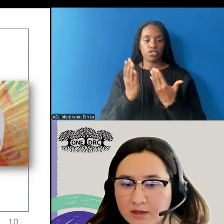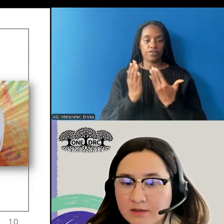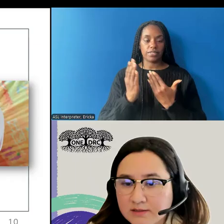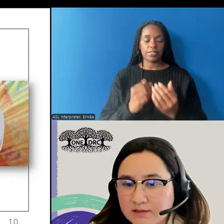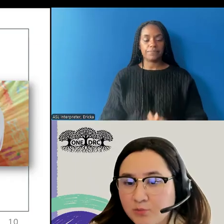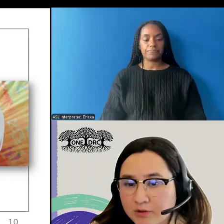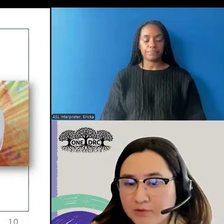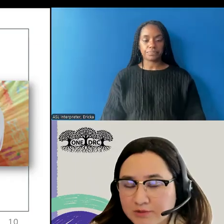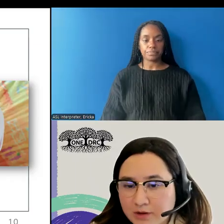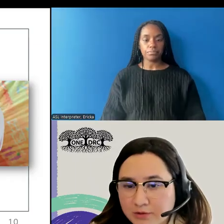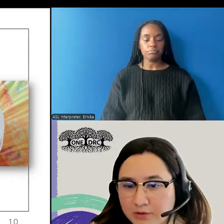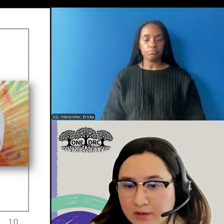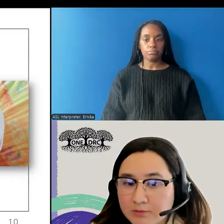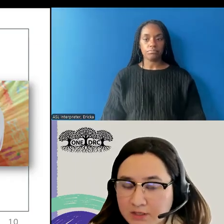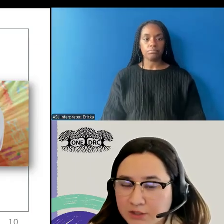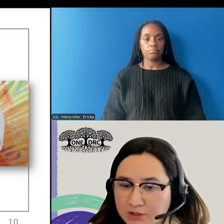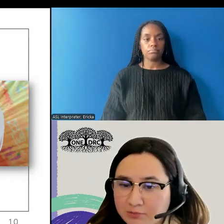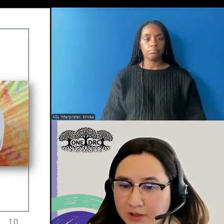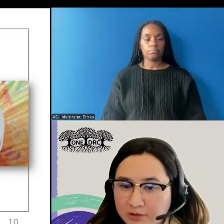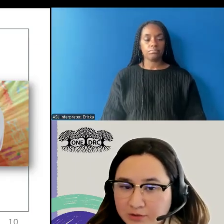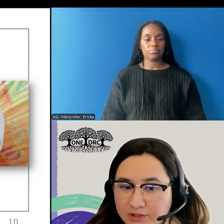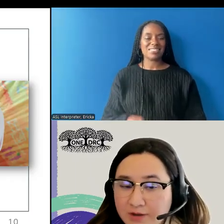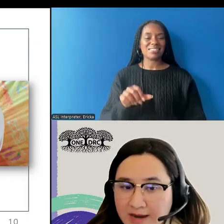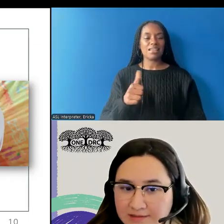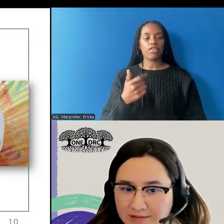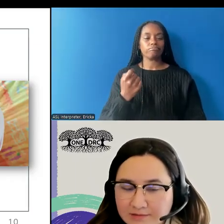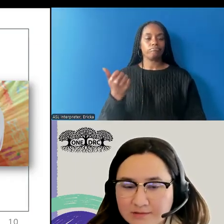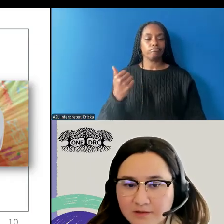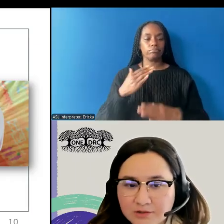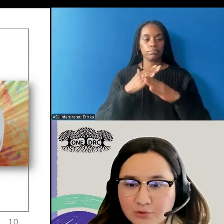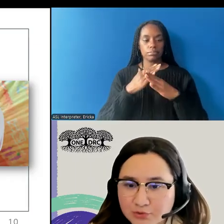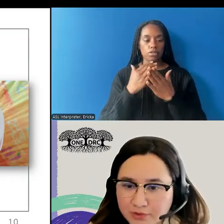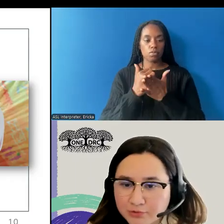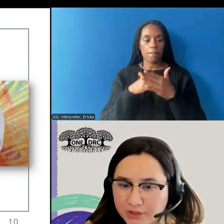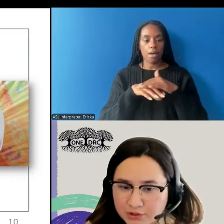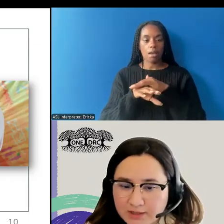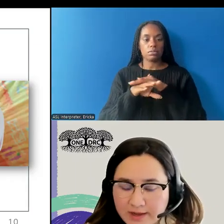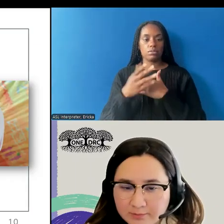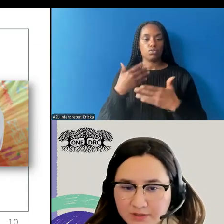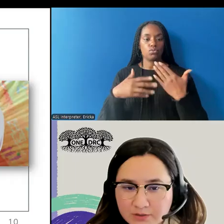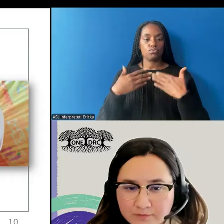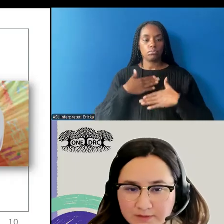And this is one of those other elimination of barriers to access the social, recreation and camping service.